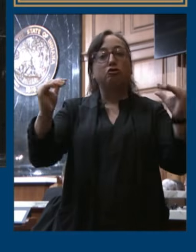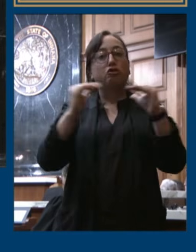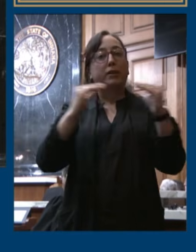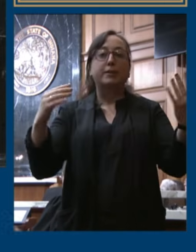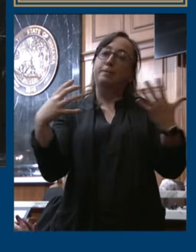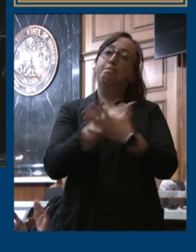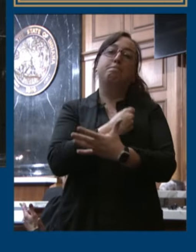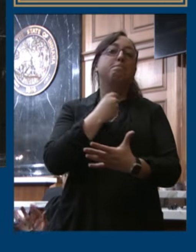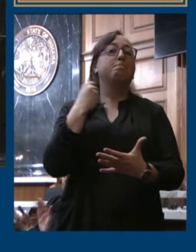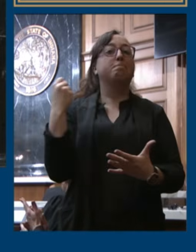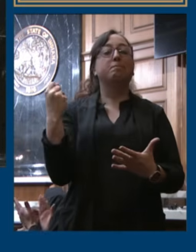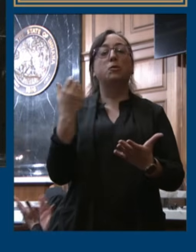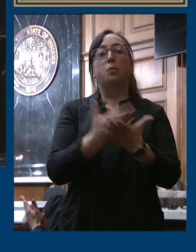THANK YOU.